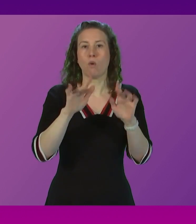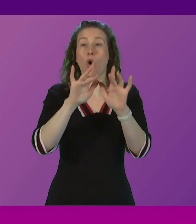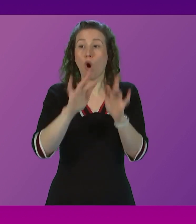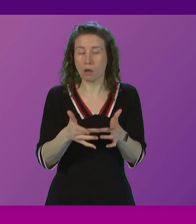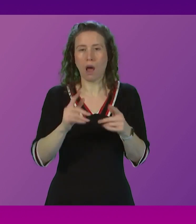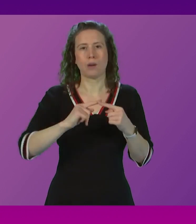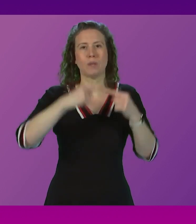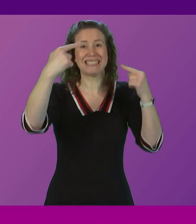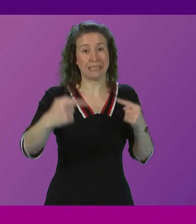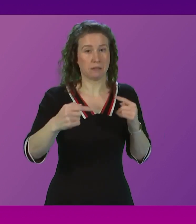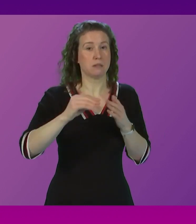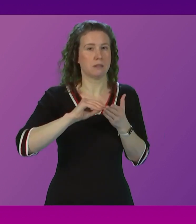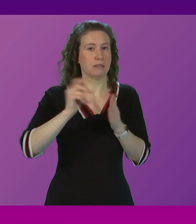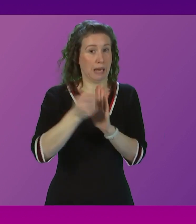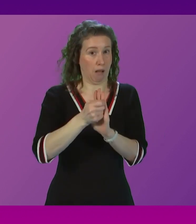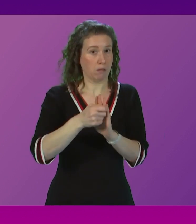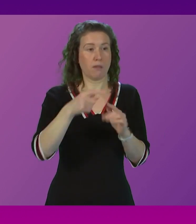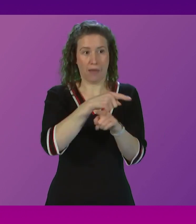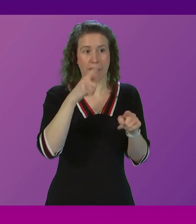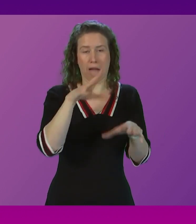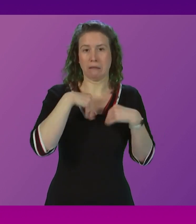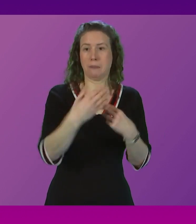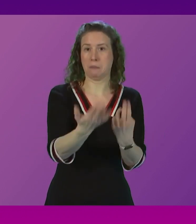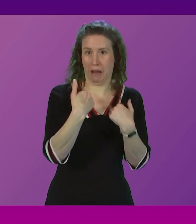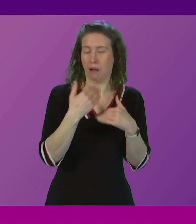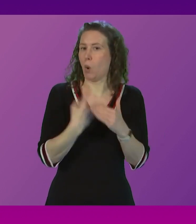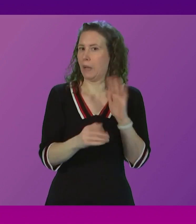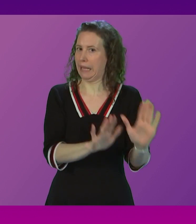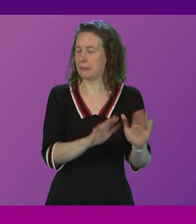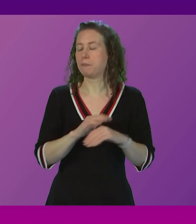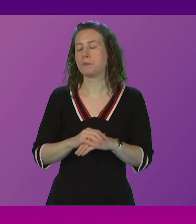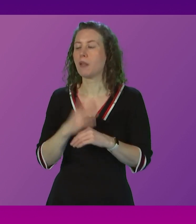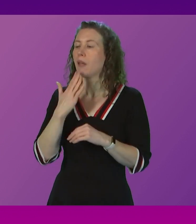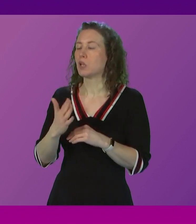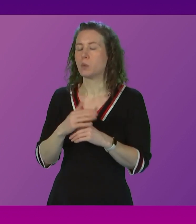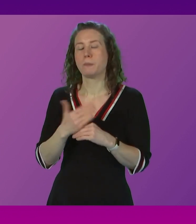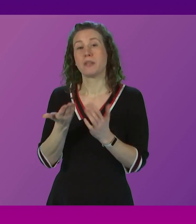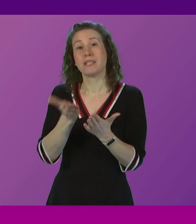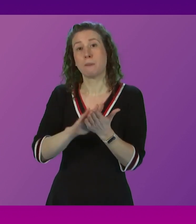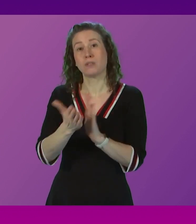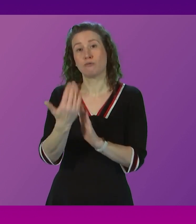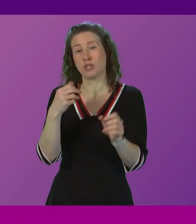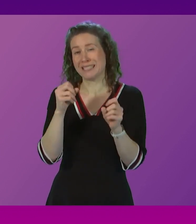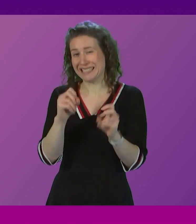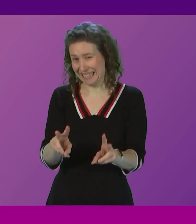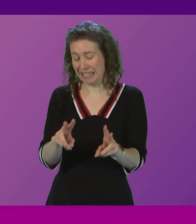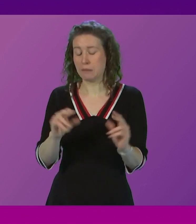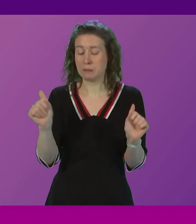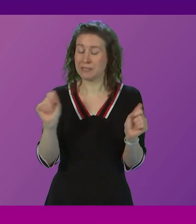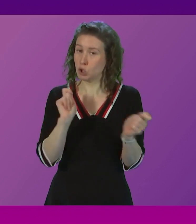I thank the First Minister for that answer. The deposit return scheme has been scaled back. We all